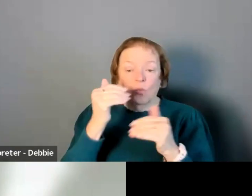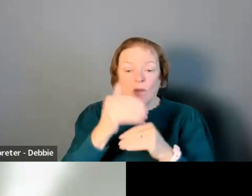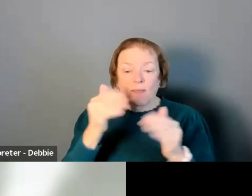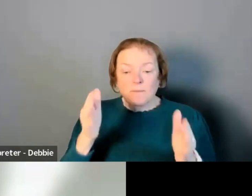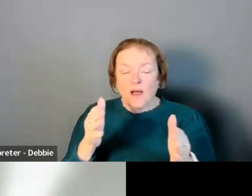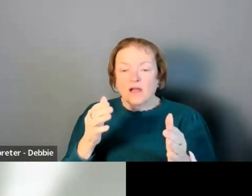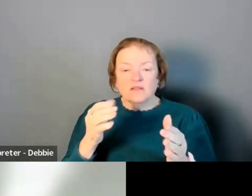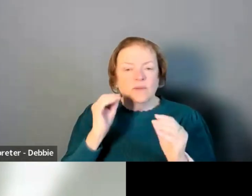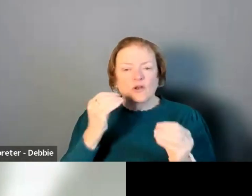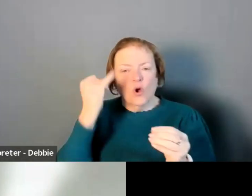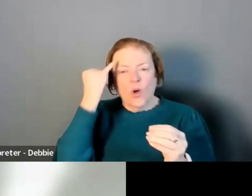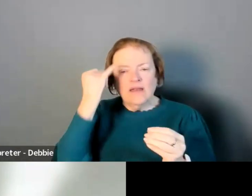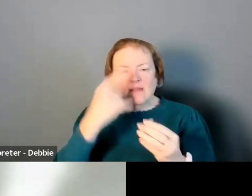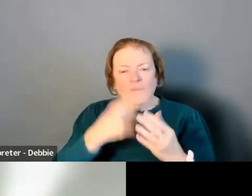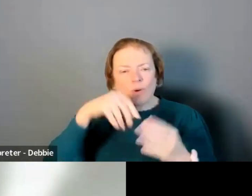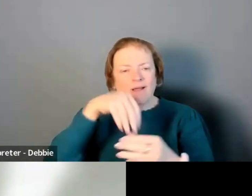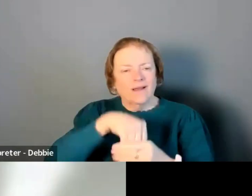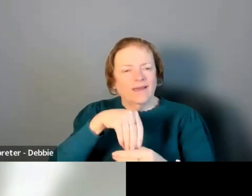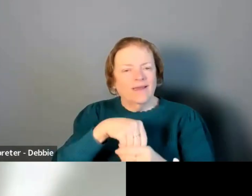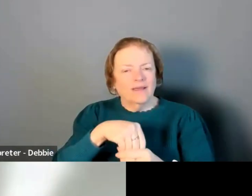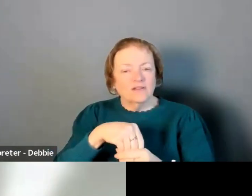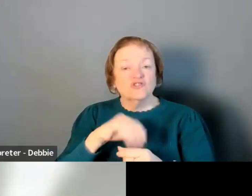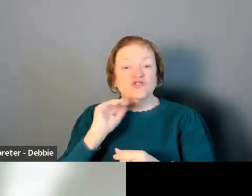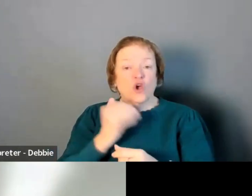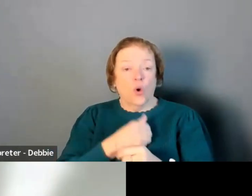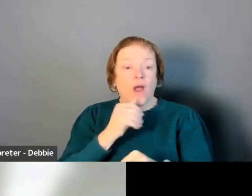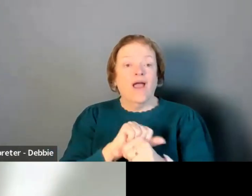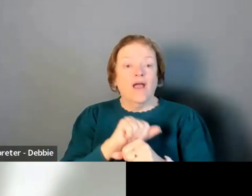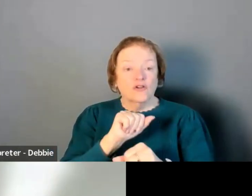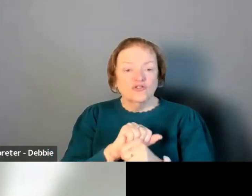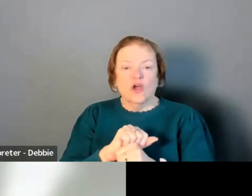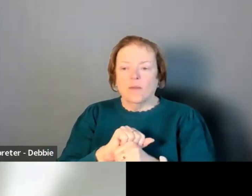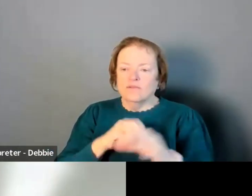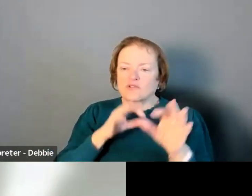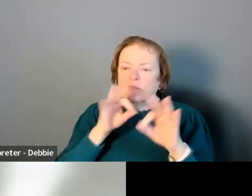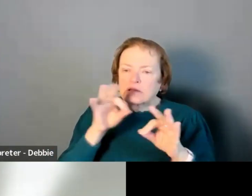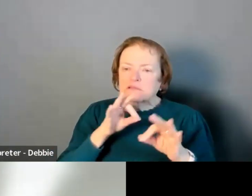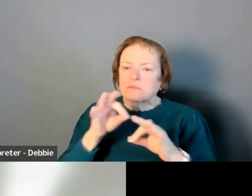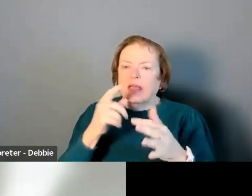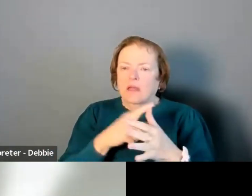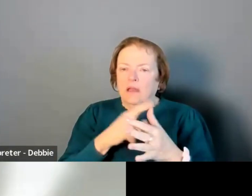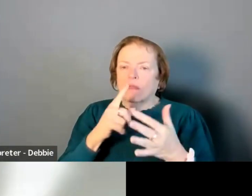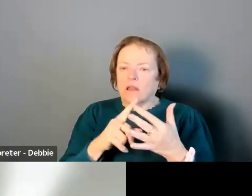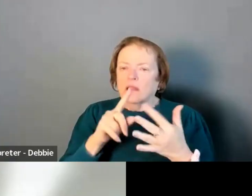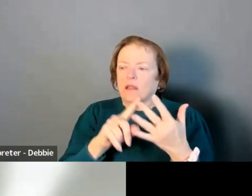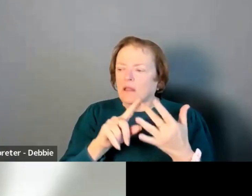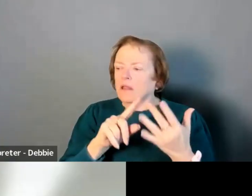it was our job to sit there and go through it with her, and she's using it, and she really likes it.